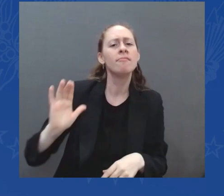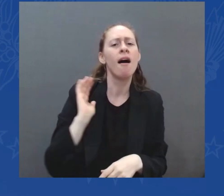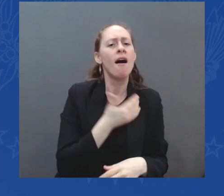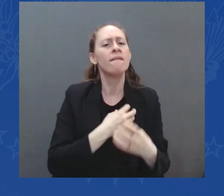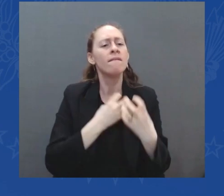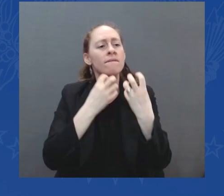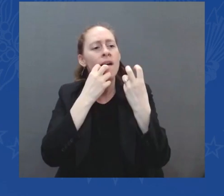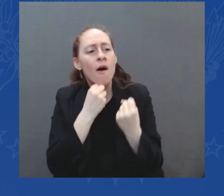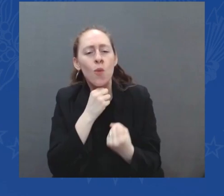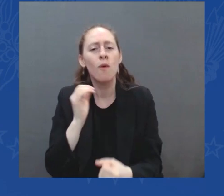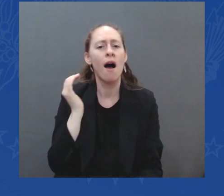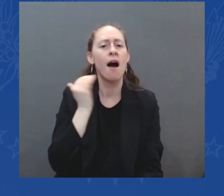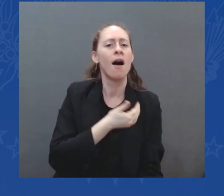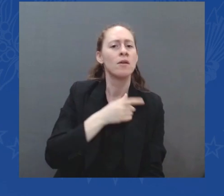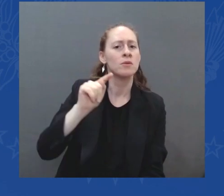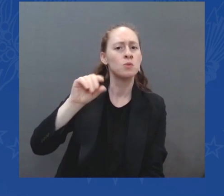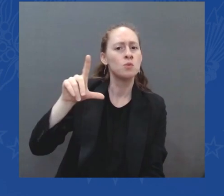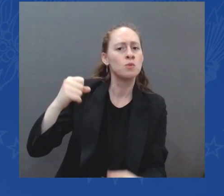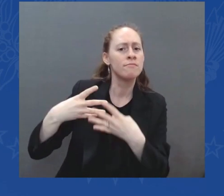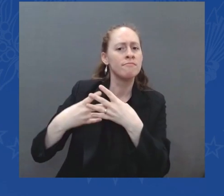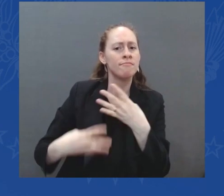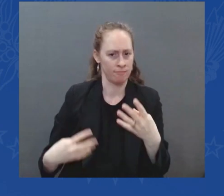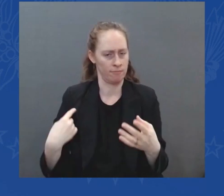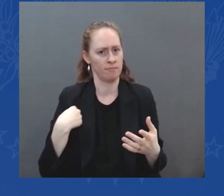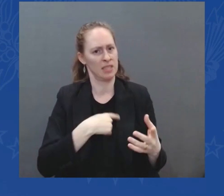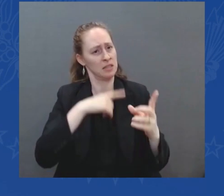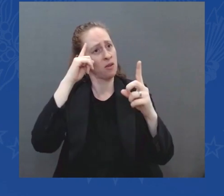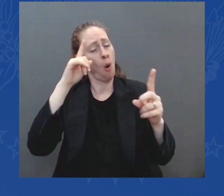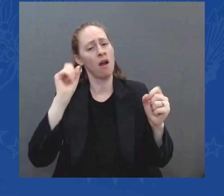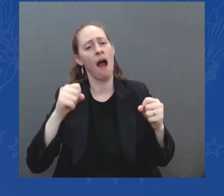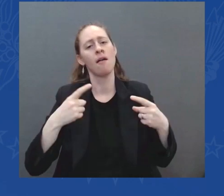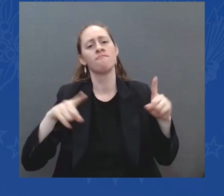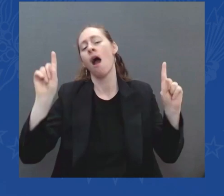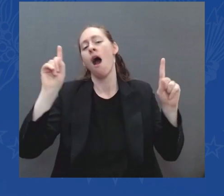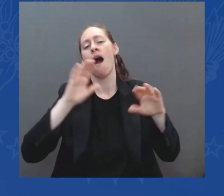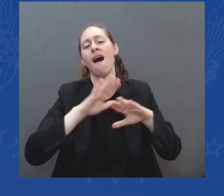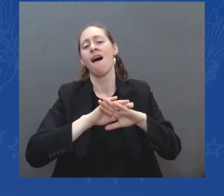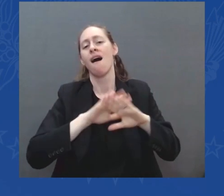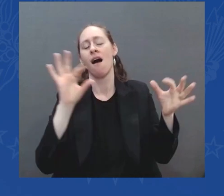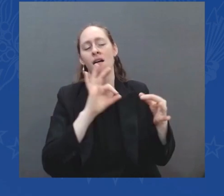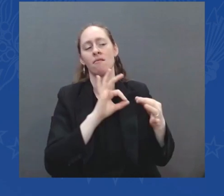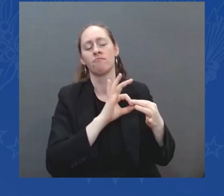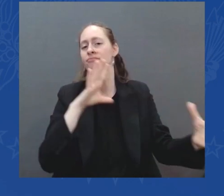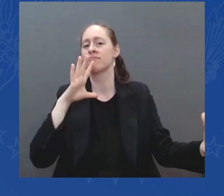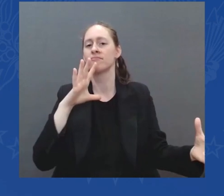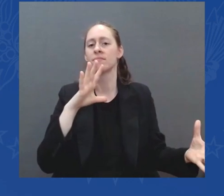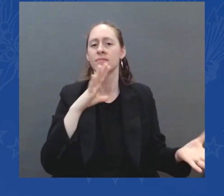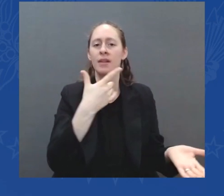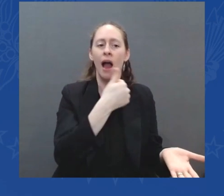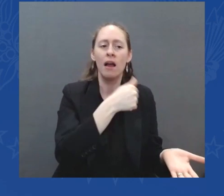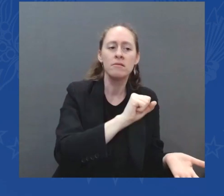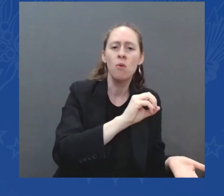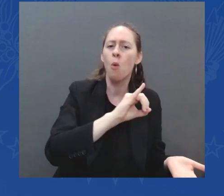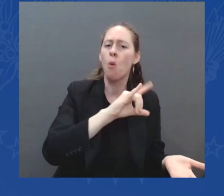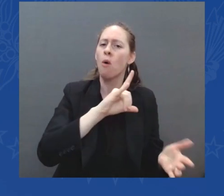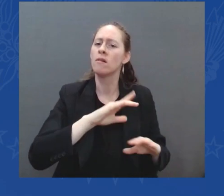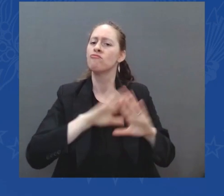and move us toward more homegrown clean energy technologies made by American companies and American workers